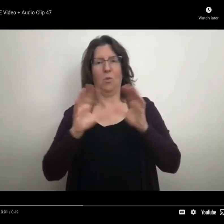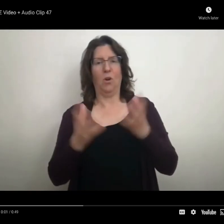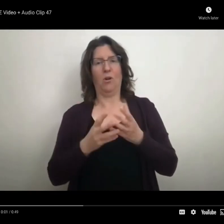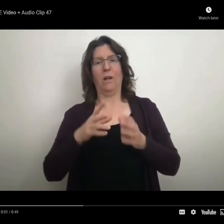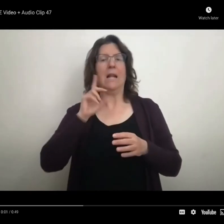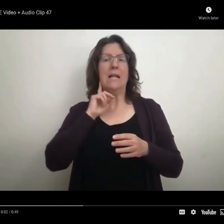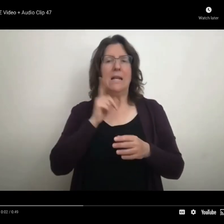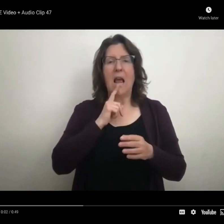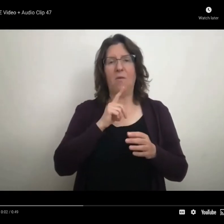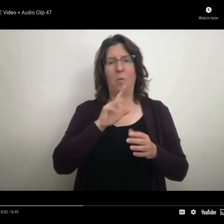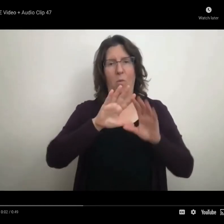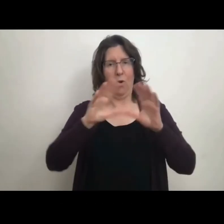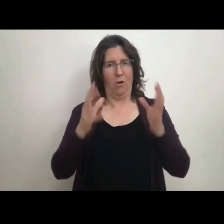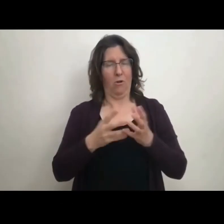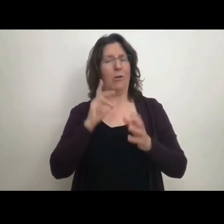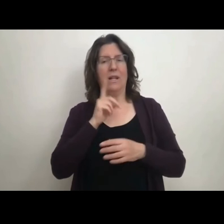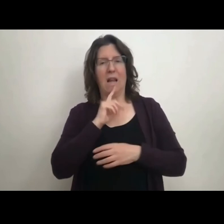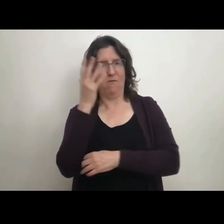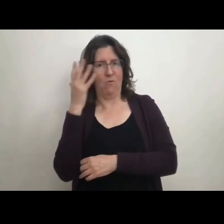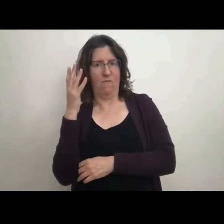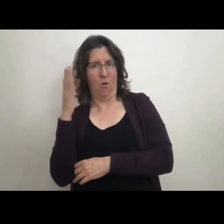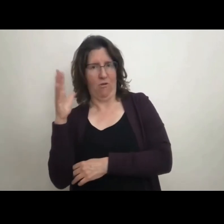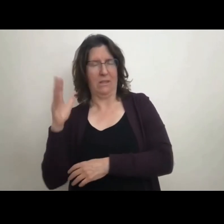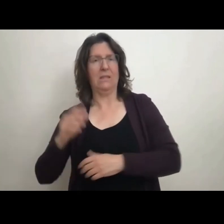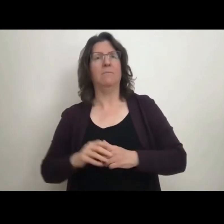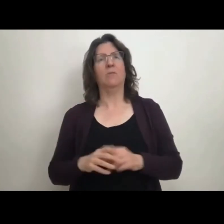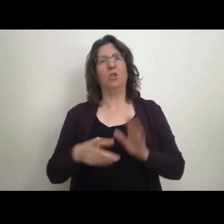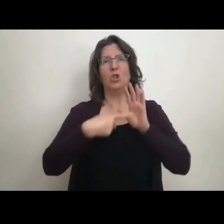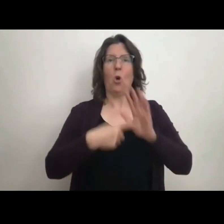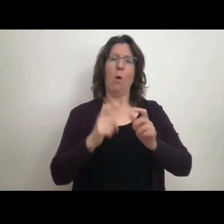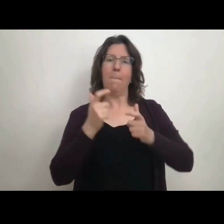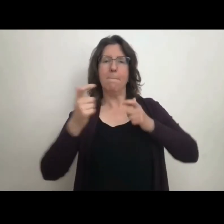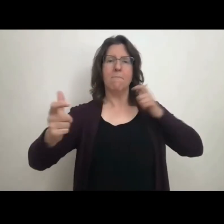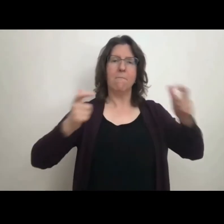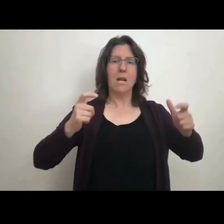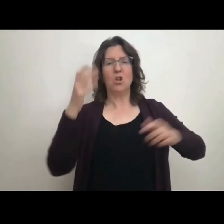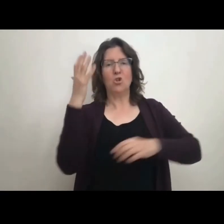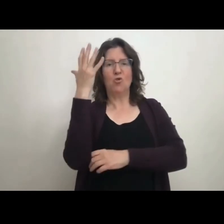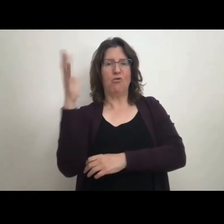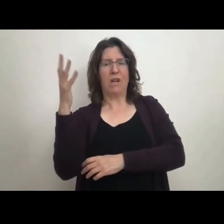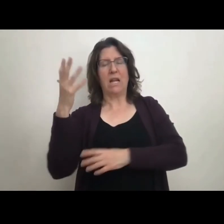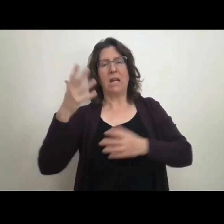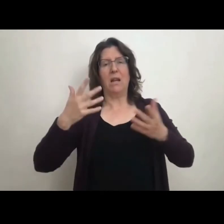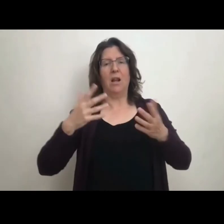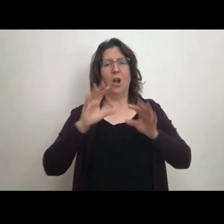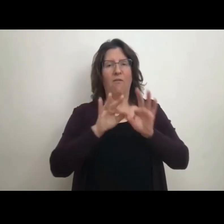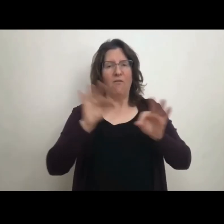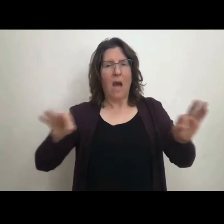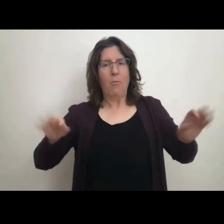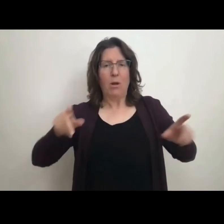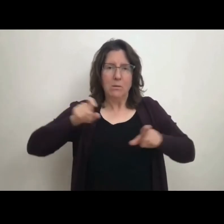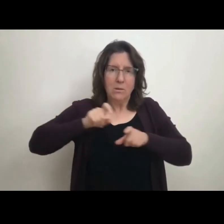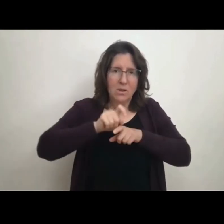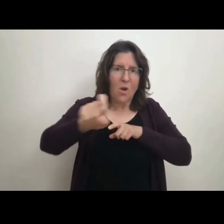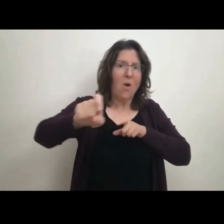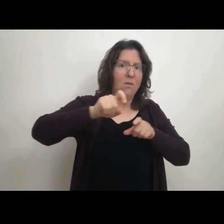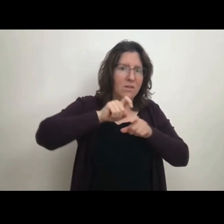The last world is the deaf world. The deaf forest. It was represented by a huge fabric tree.